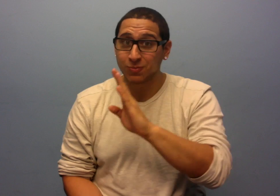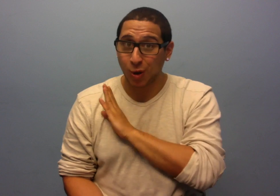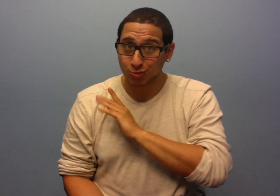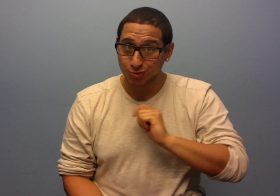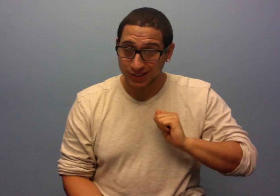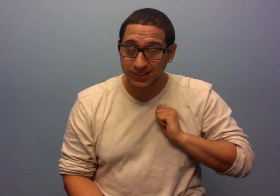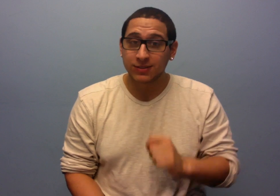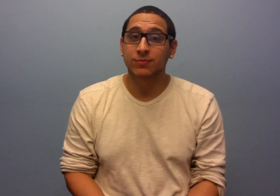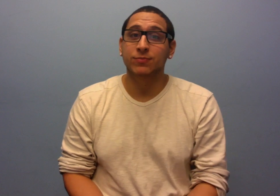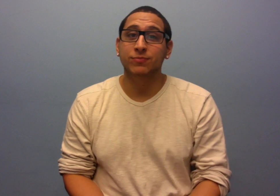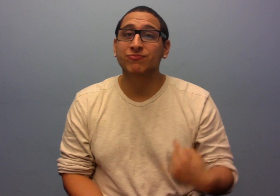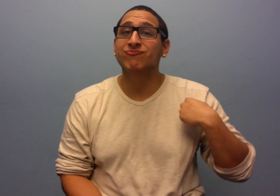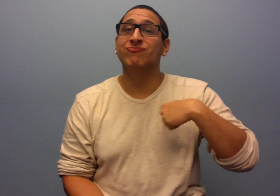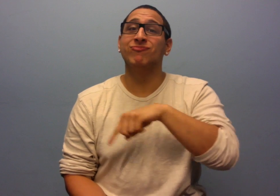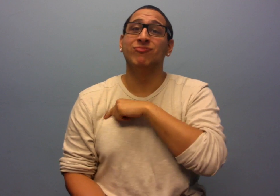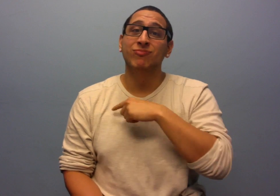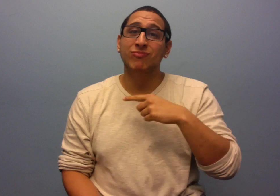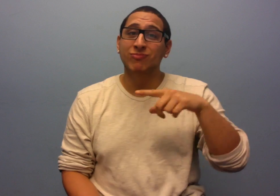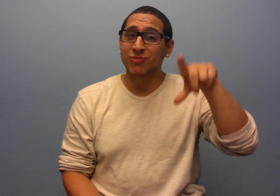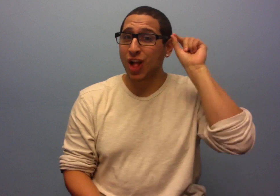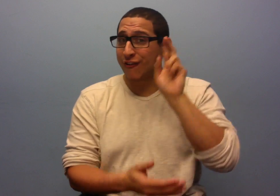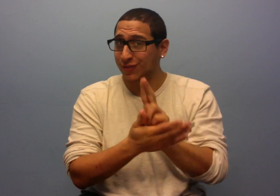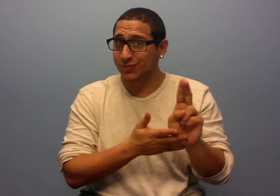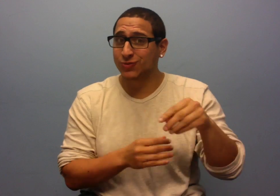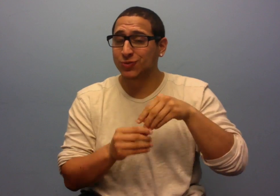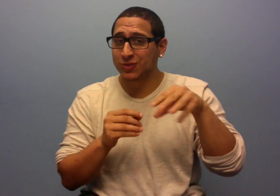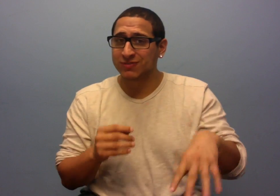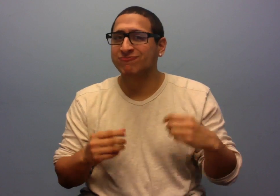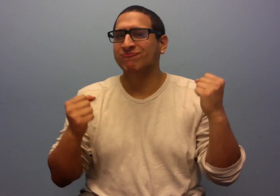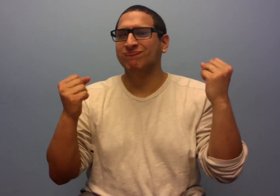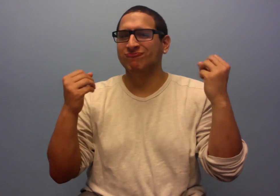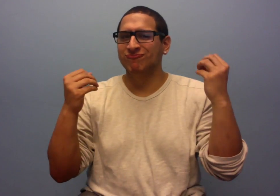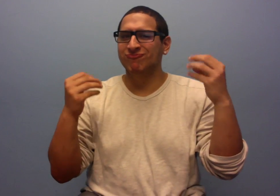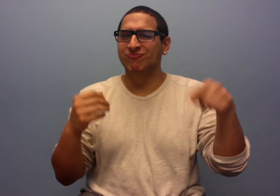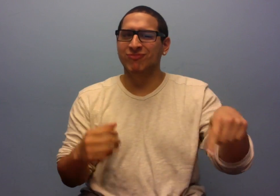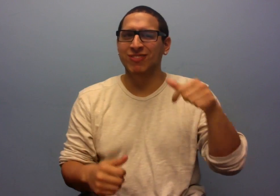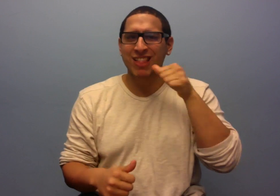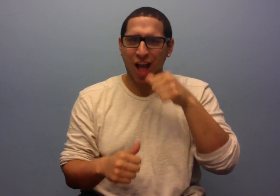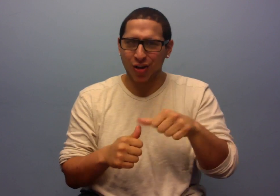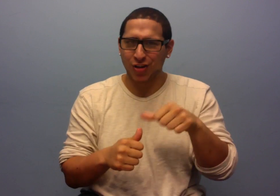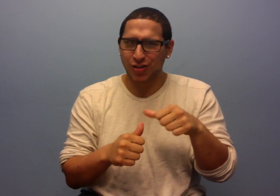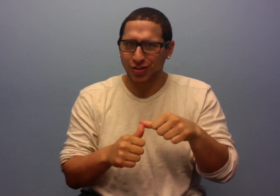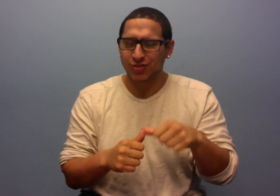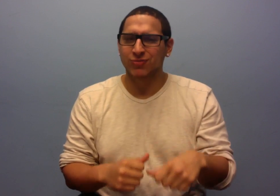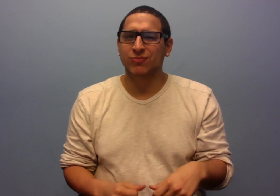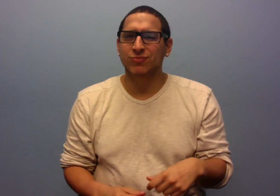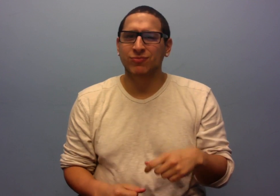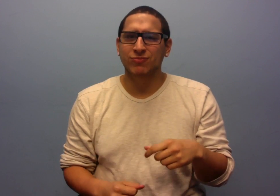Dear Board of Trustees I am writing this letter on behalf of the students of Gallaudet University.